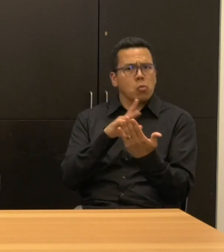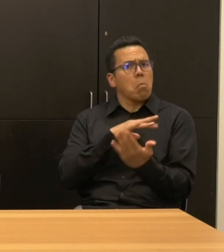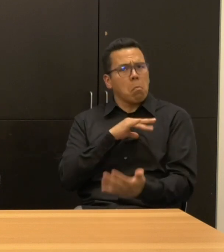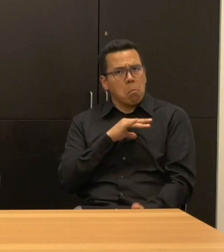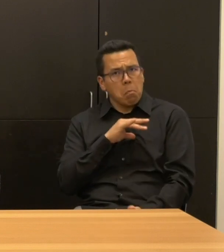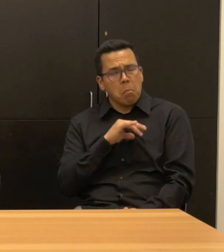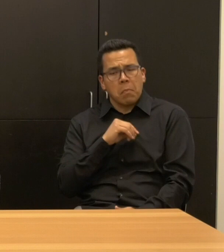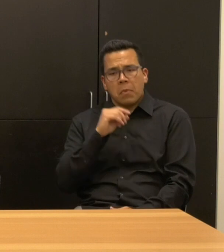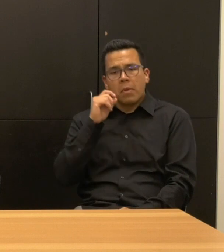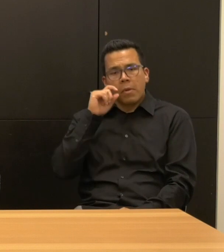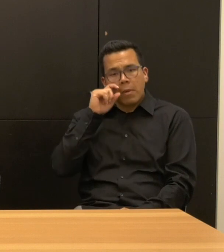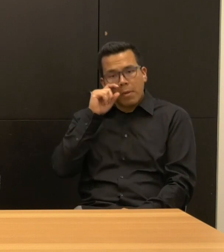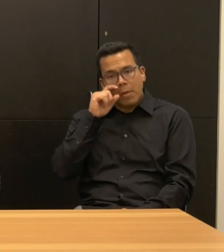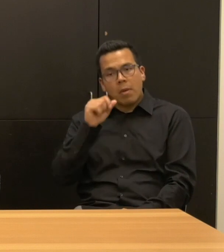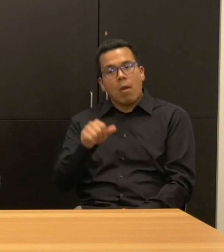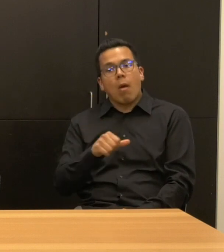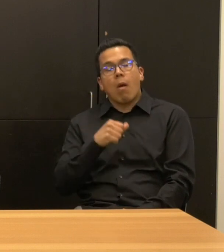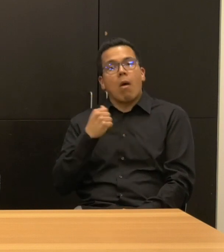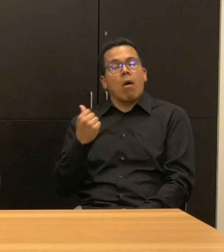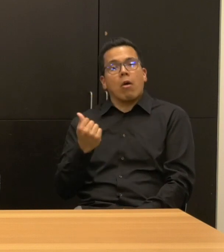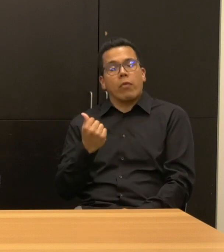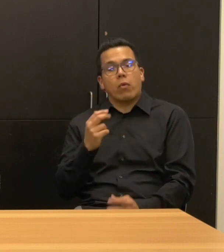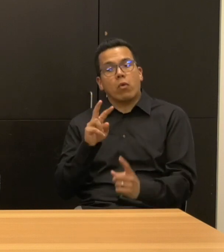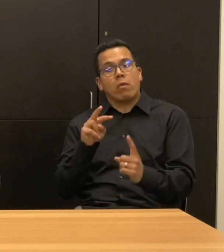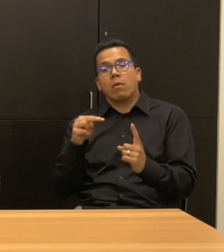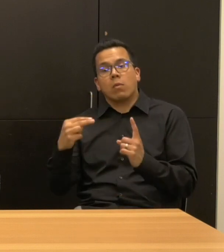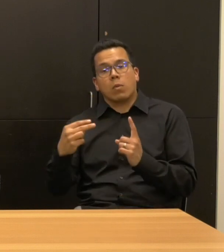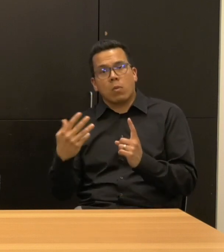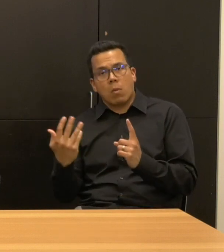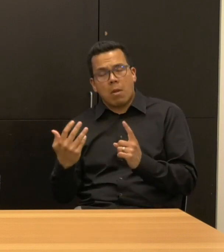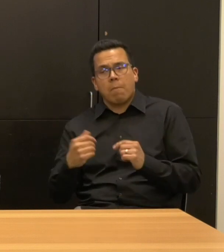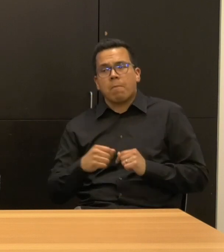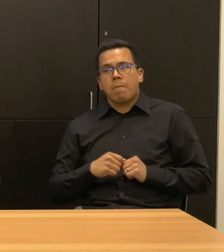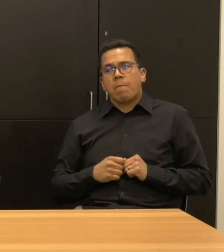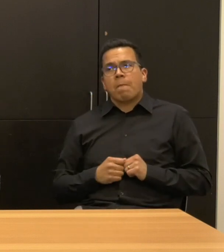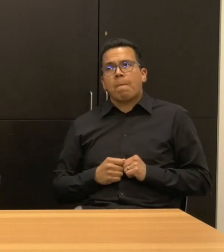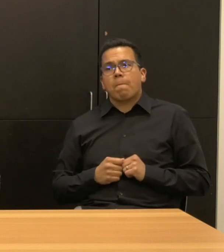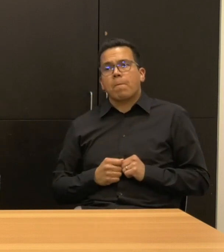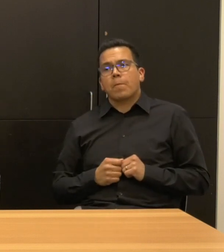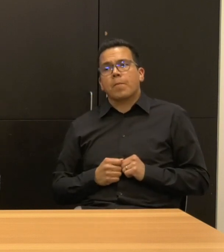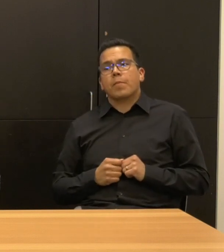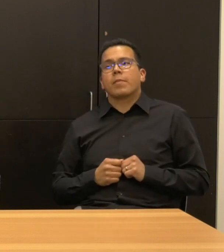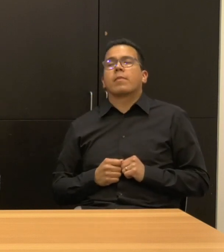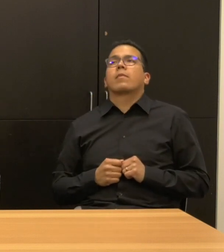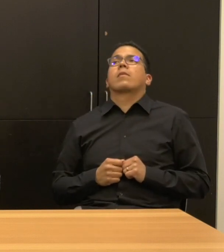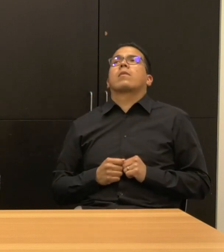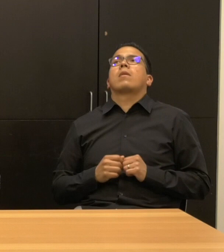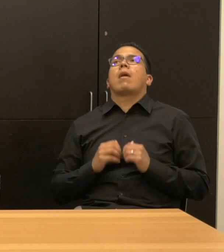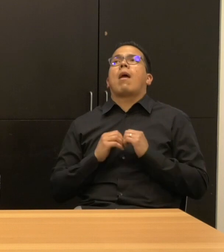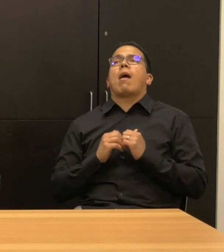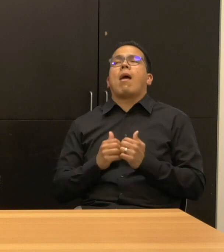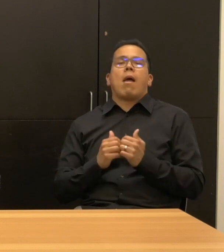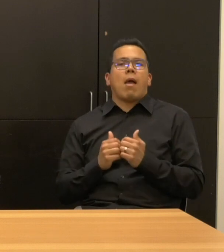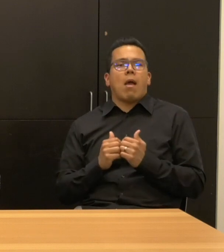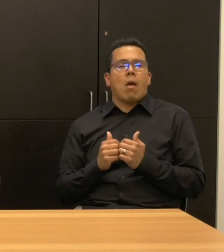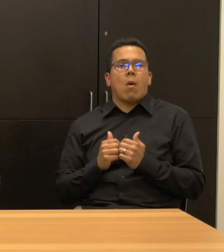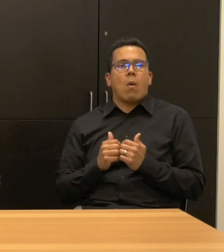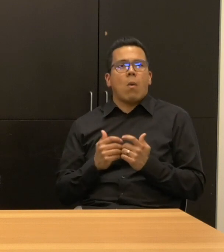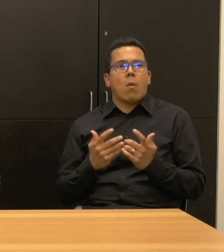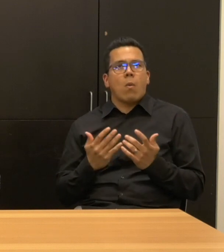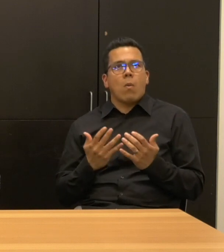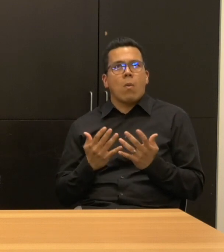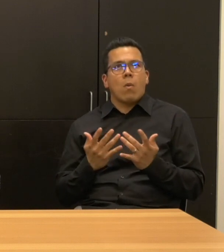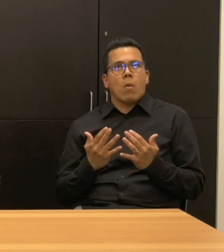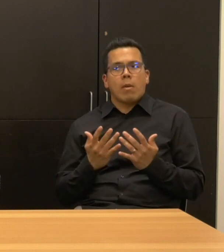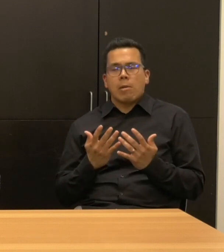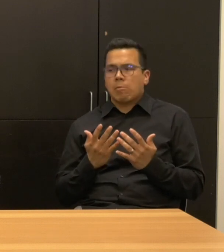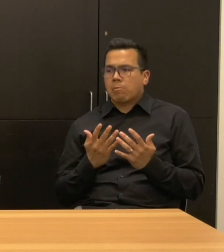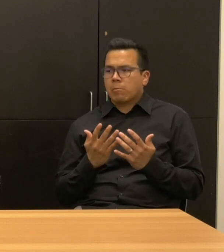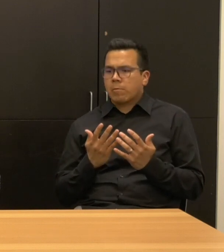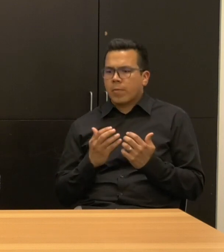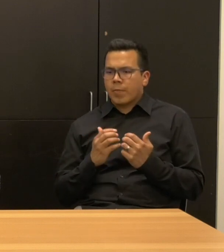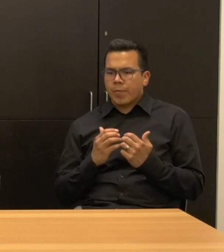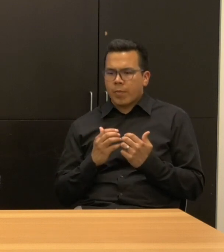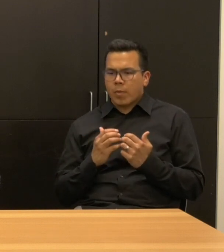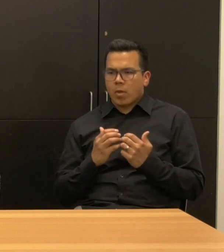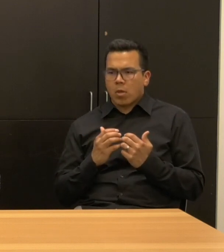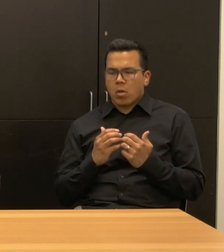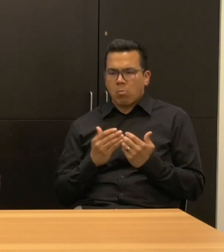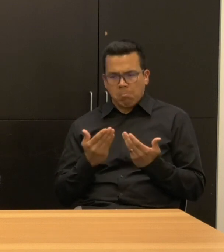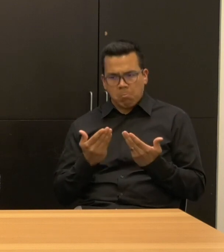We can also think about, what does it mean to have, to present onstage what I would call